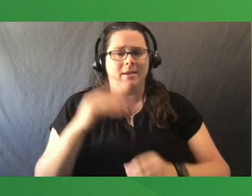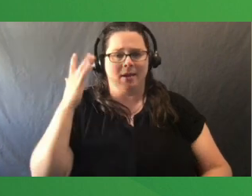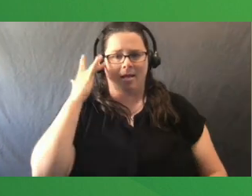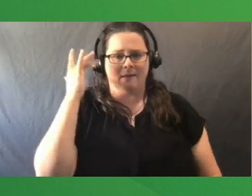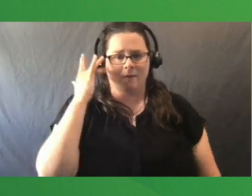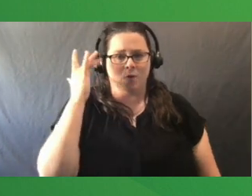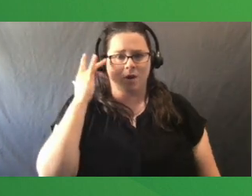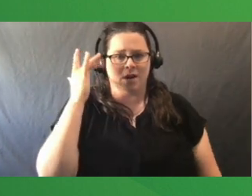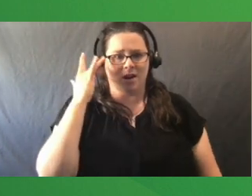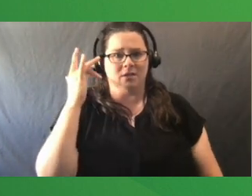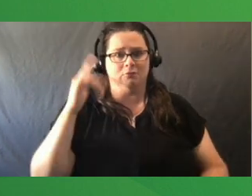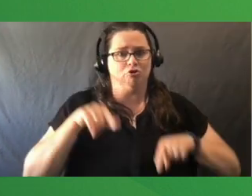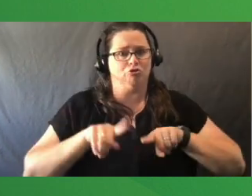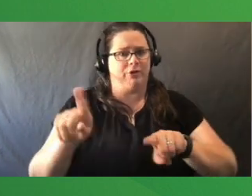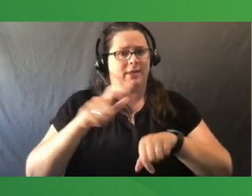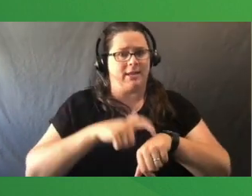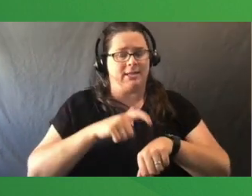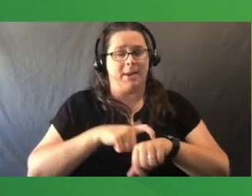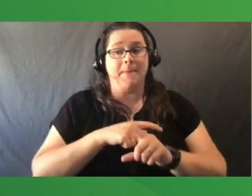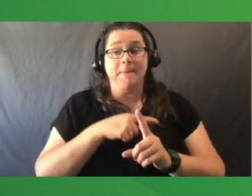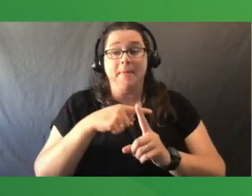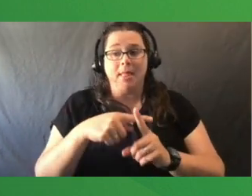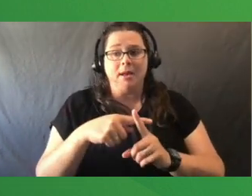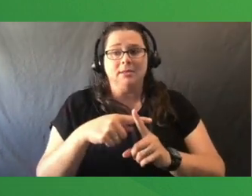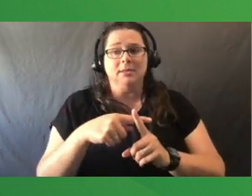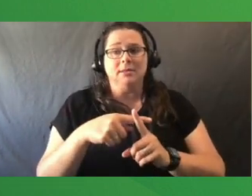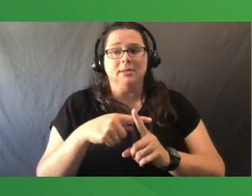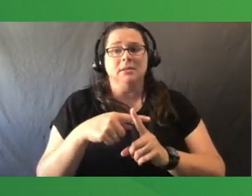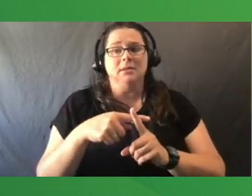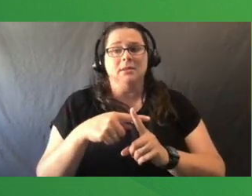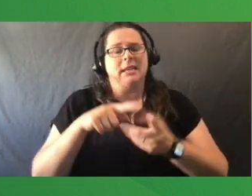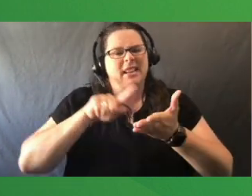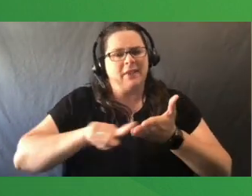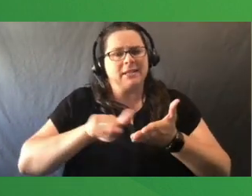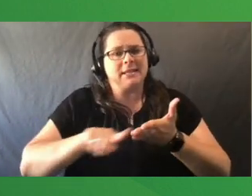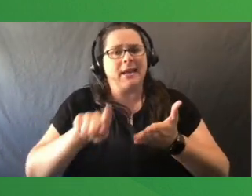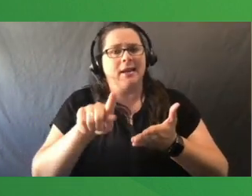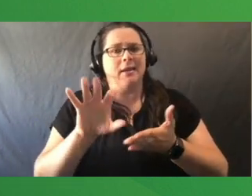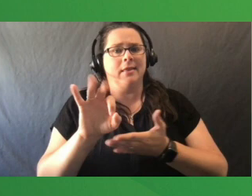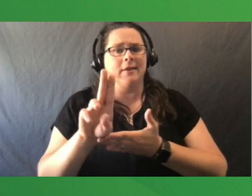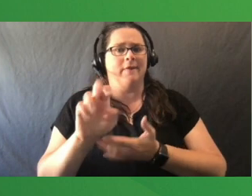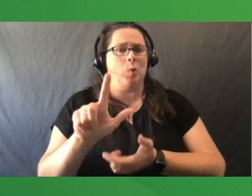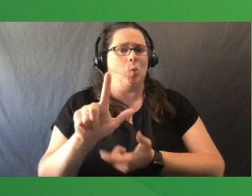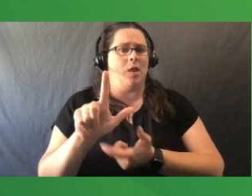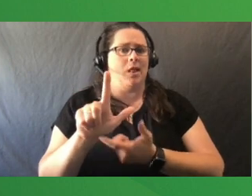time and then also to investigate this fuel piece more.